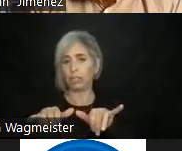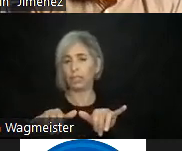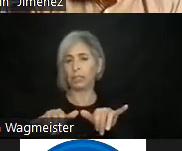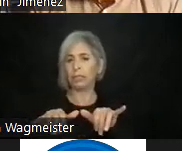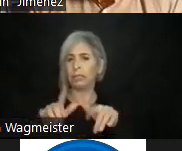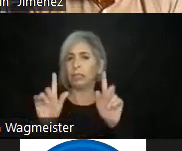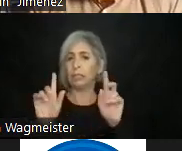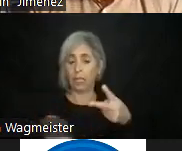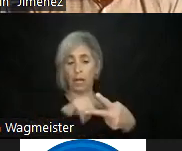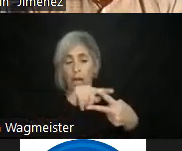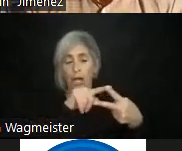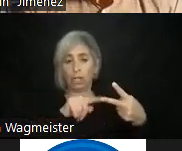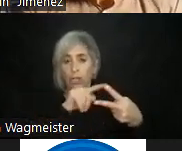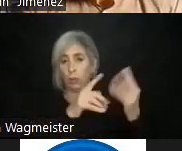two technical reports.